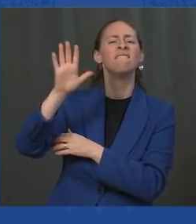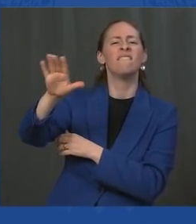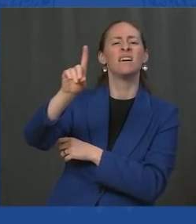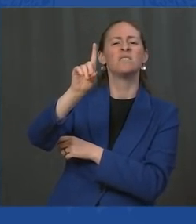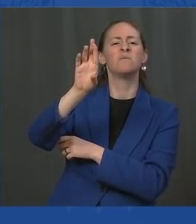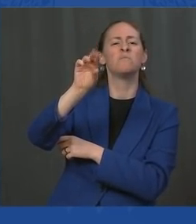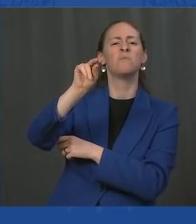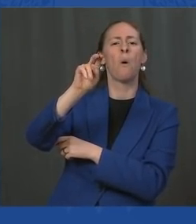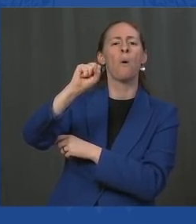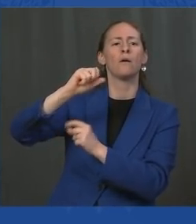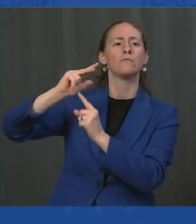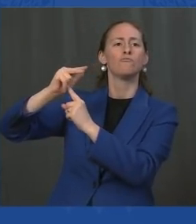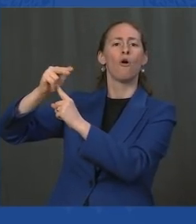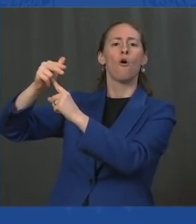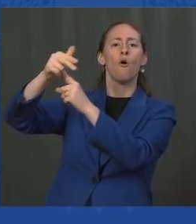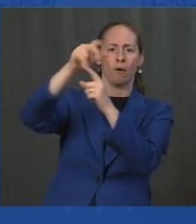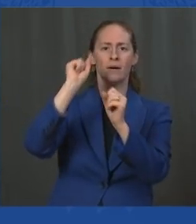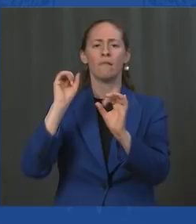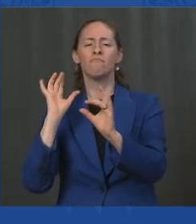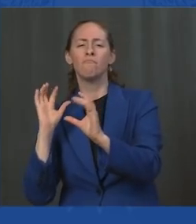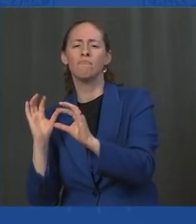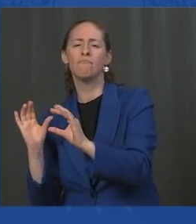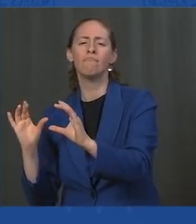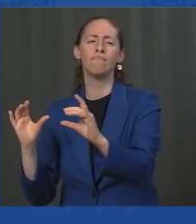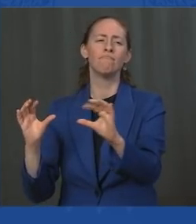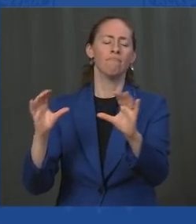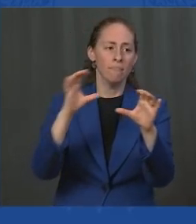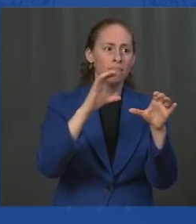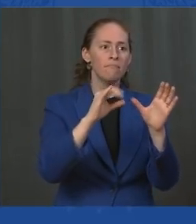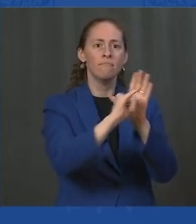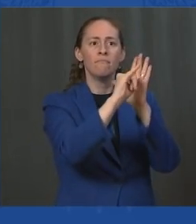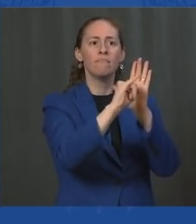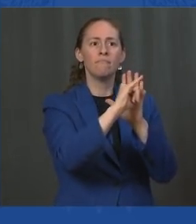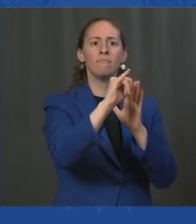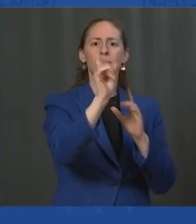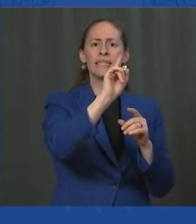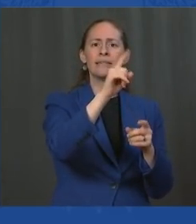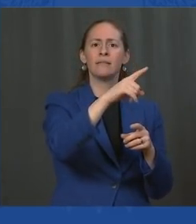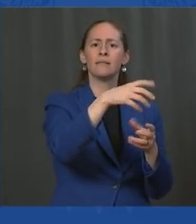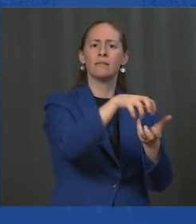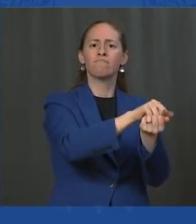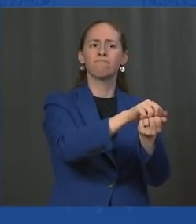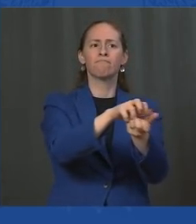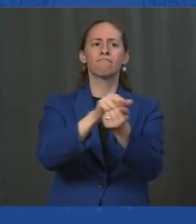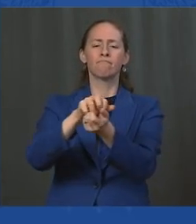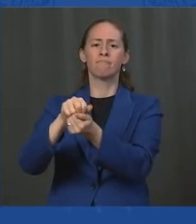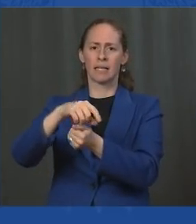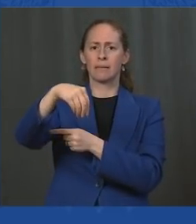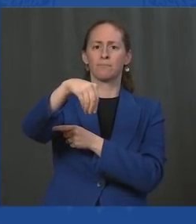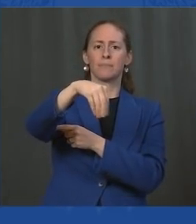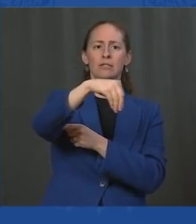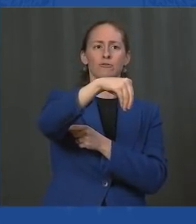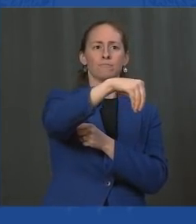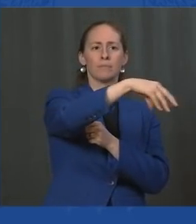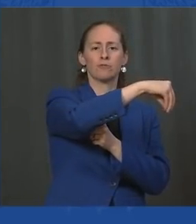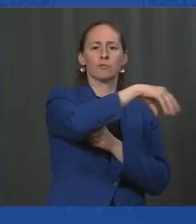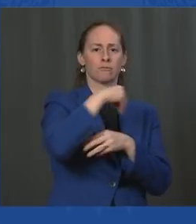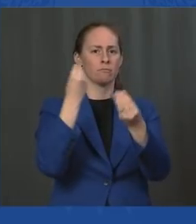to assess Ida's damage to energy infrastructure, while ensuring those flights do not disrupt aerial search and rescue missions.